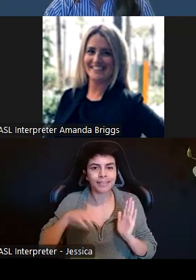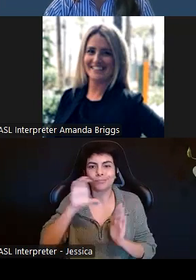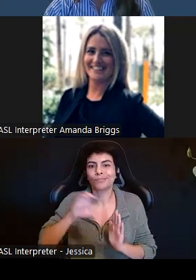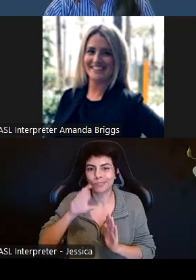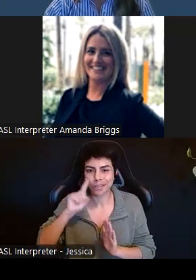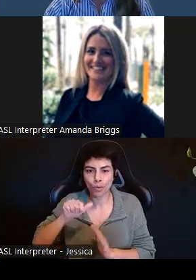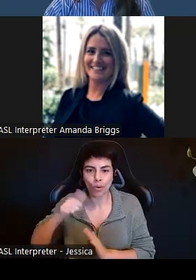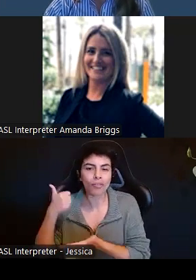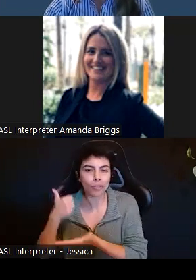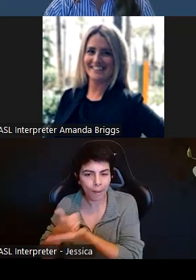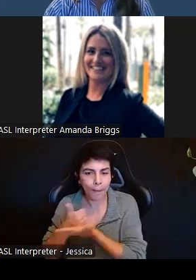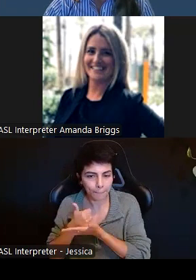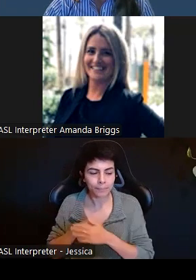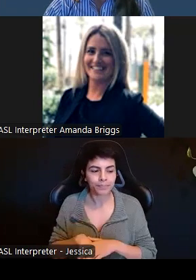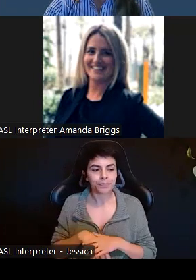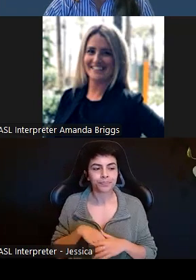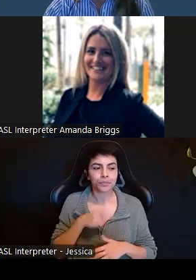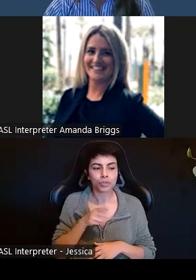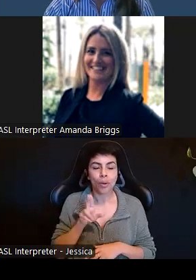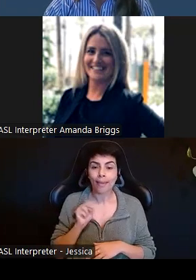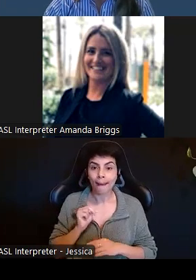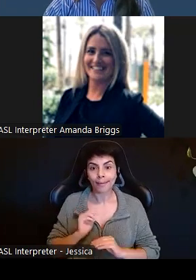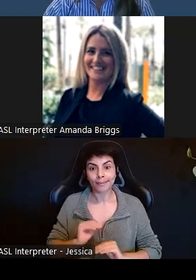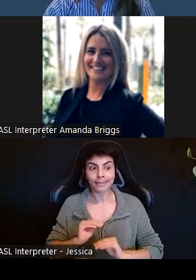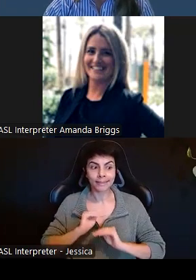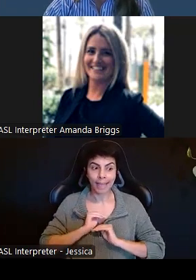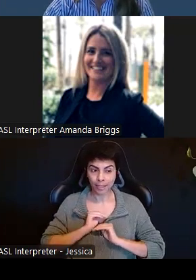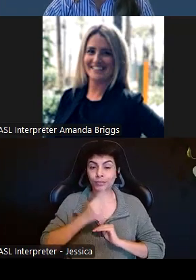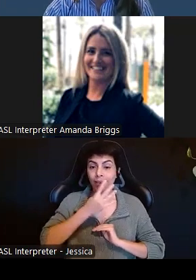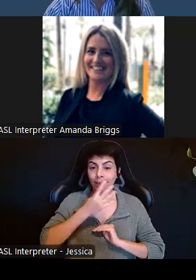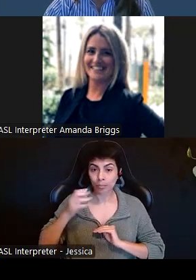So, unsatisfactory immigration status, which in some of the documentation,